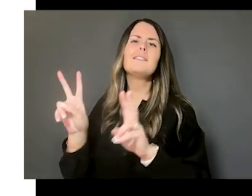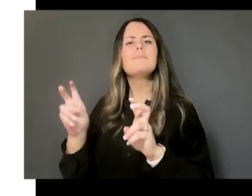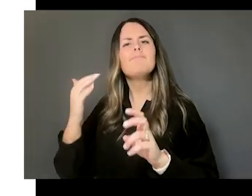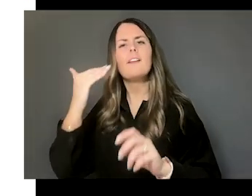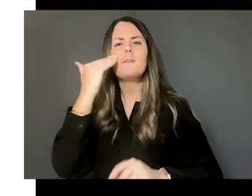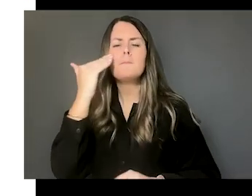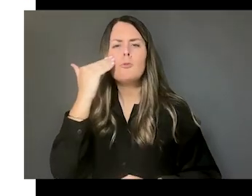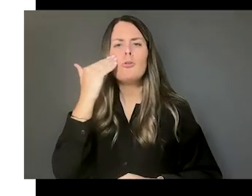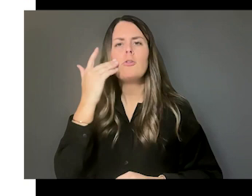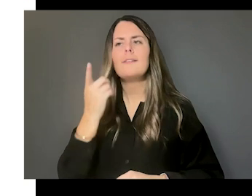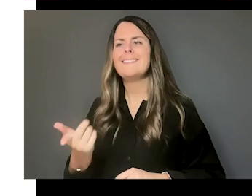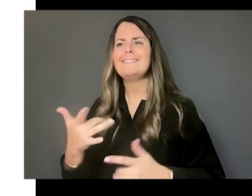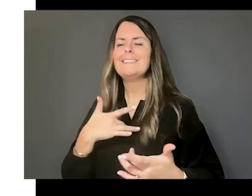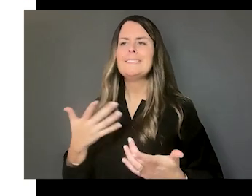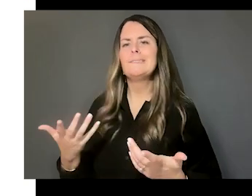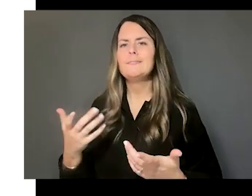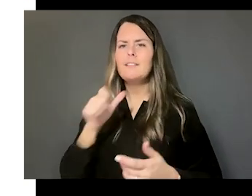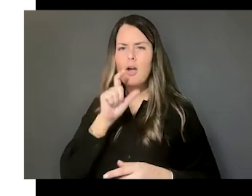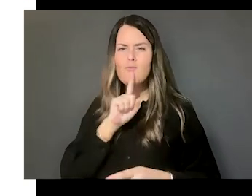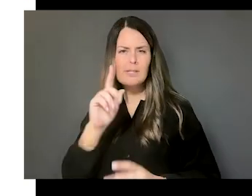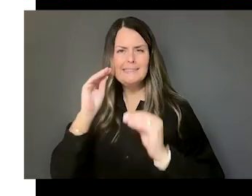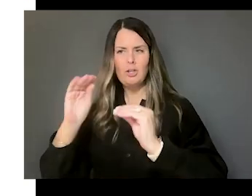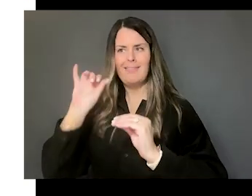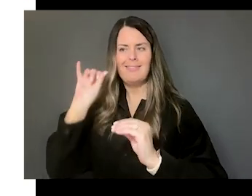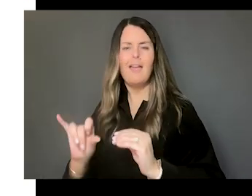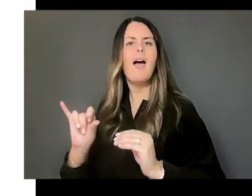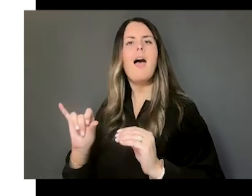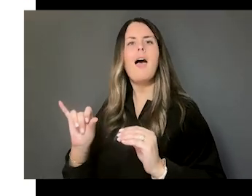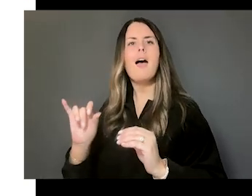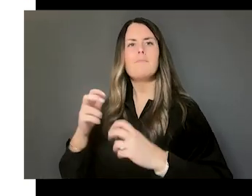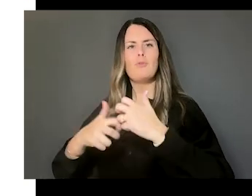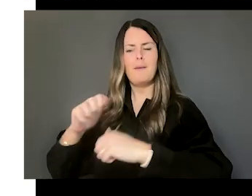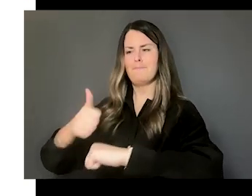They really didn't teach that way in their college where they came from.